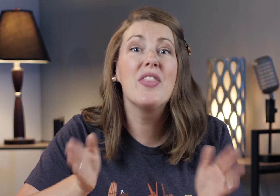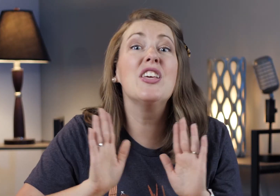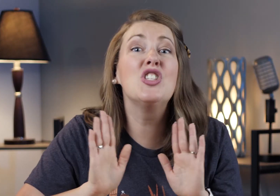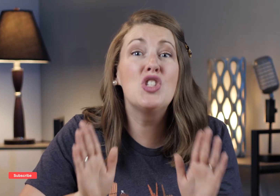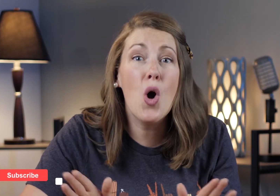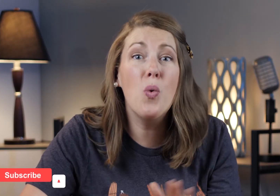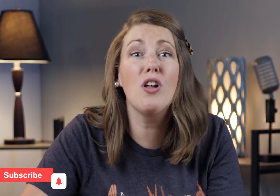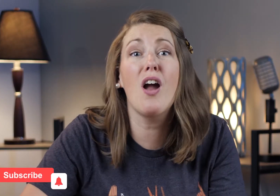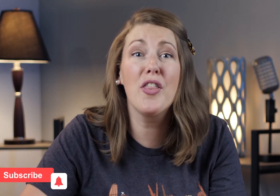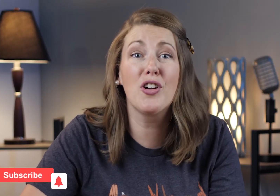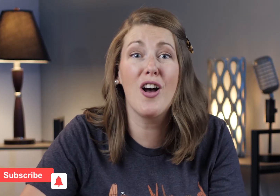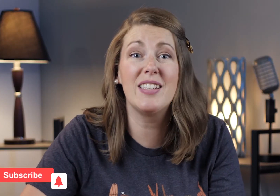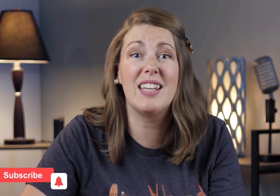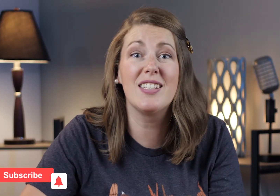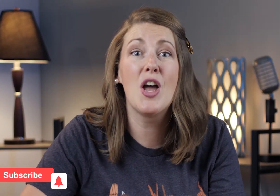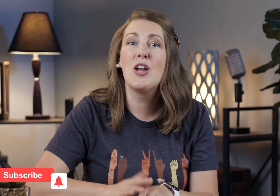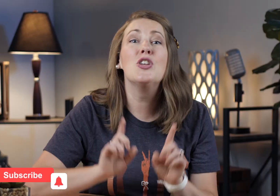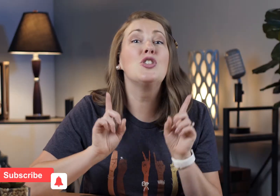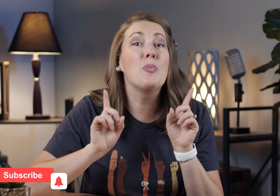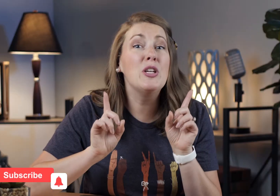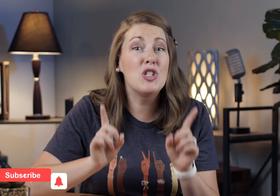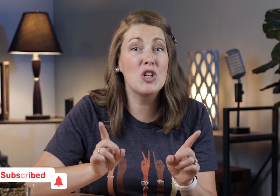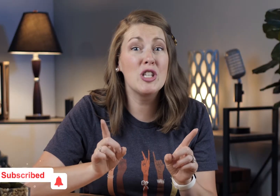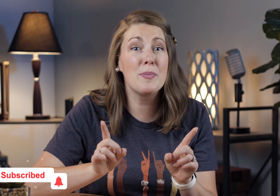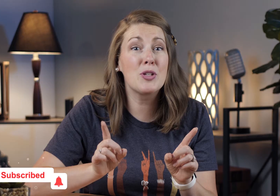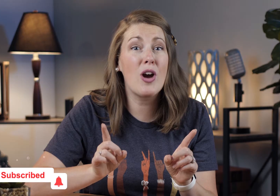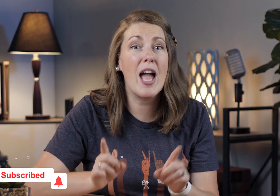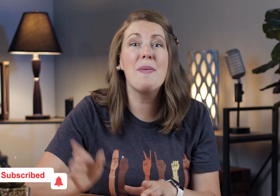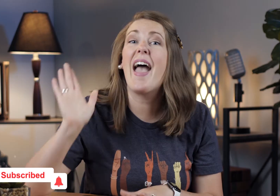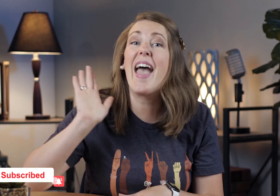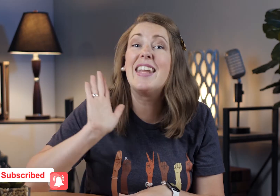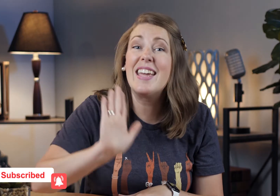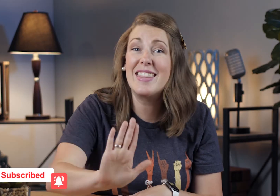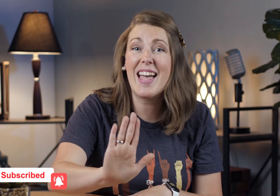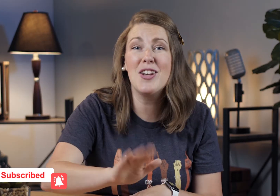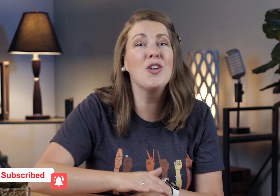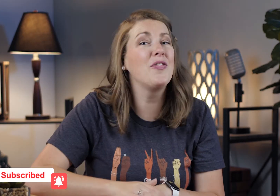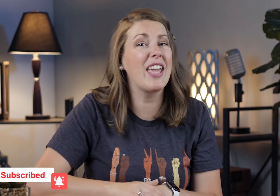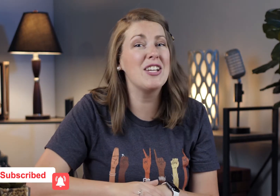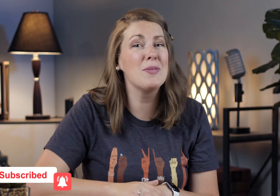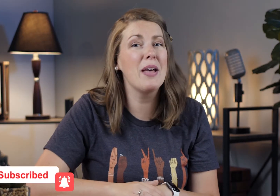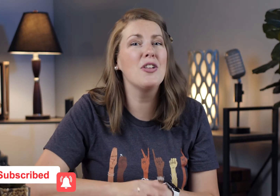then so will our other content. So, be sure to subscribe and hit that notification bell